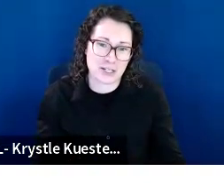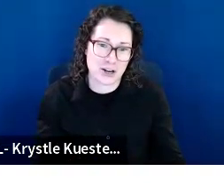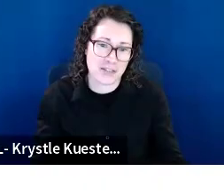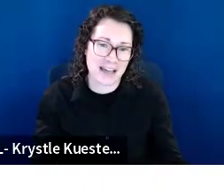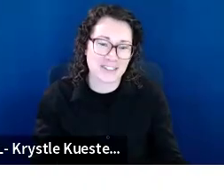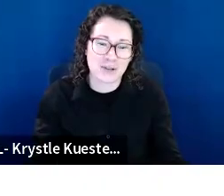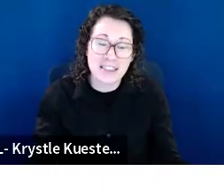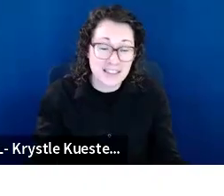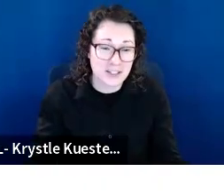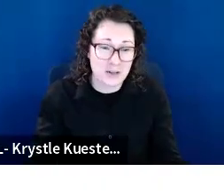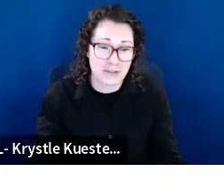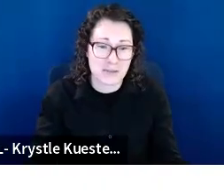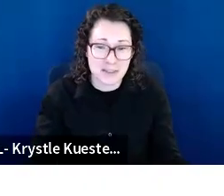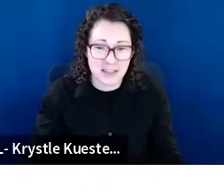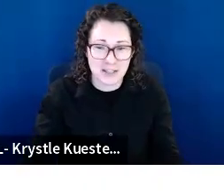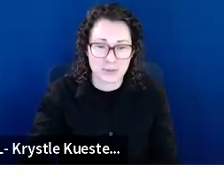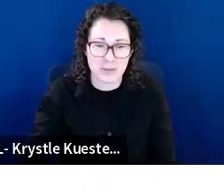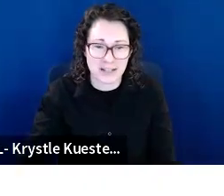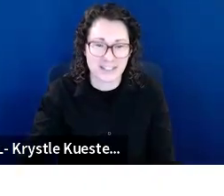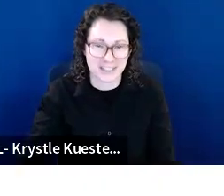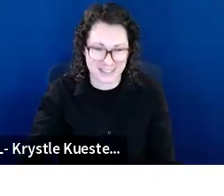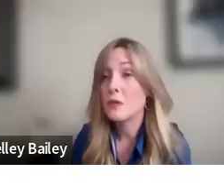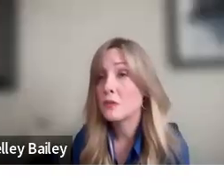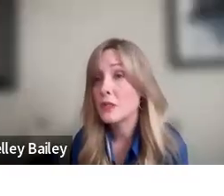information on that. So, I think that's all for me, but thank you so much. Yeah, I mean, well,